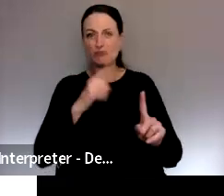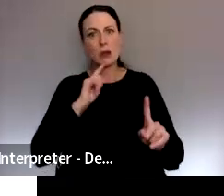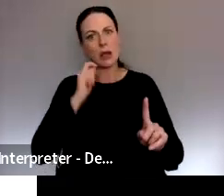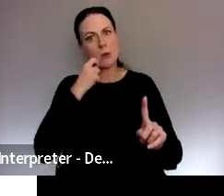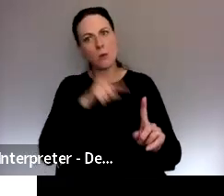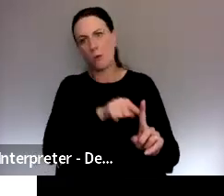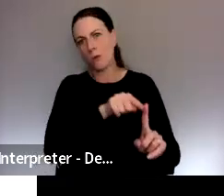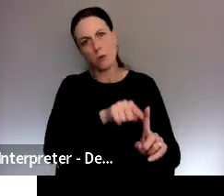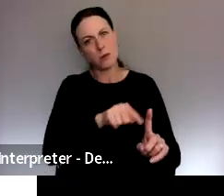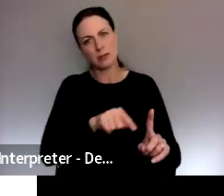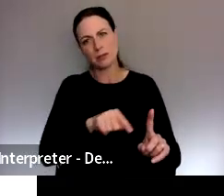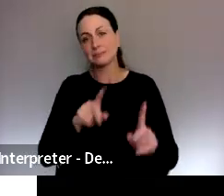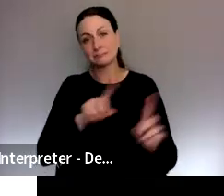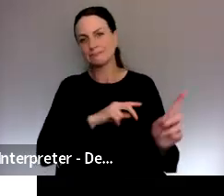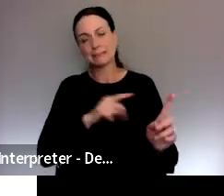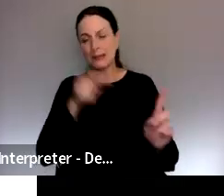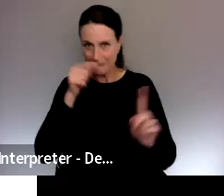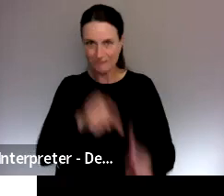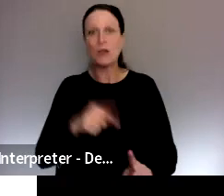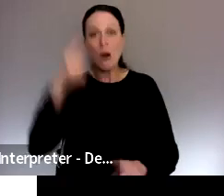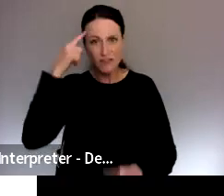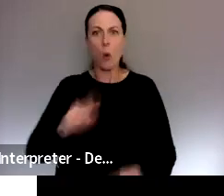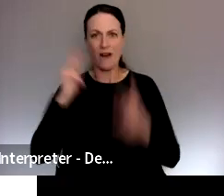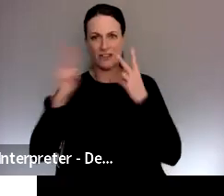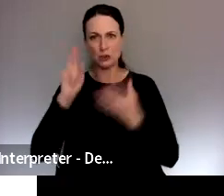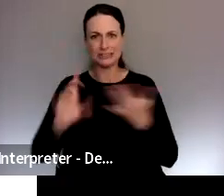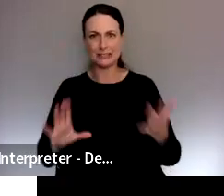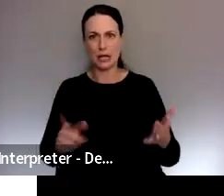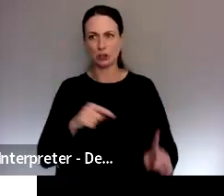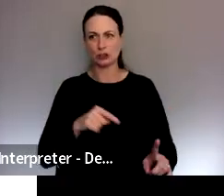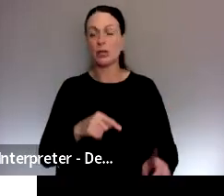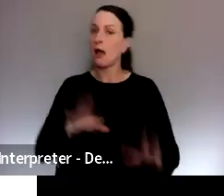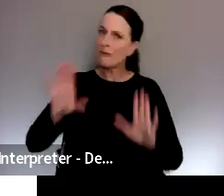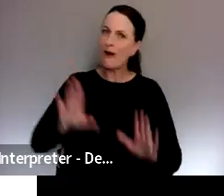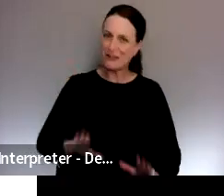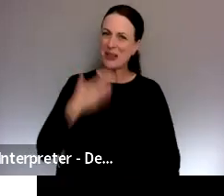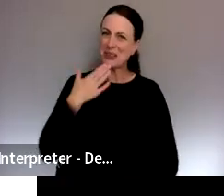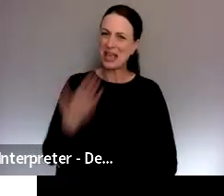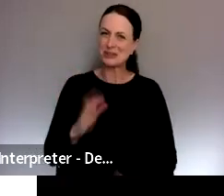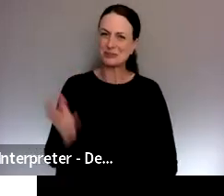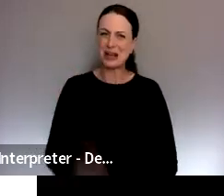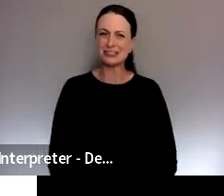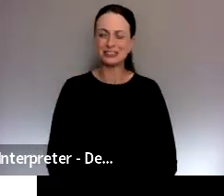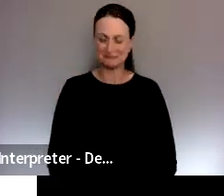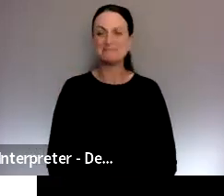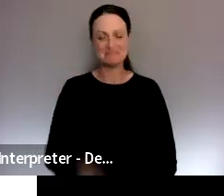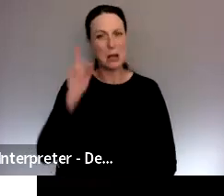and specifically designed for visual designers. Chloe: Wonderful. Thank you so much.